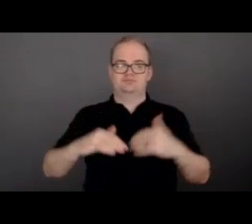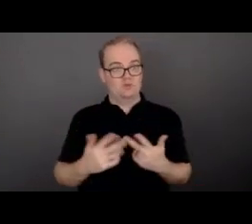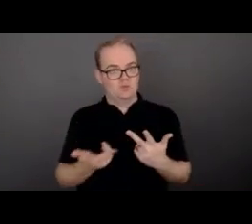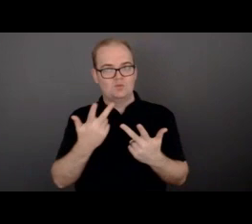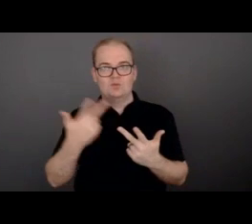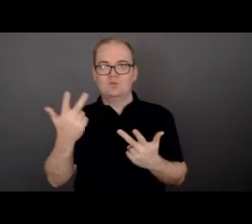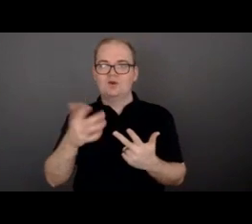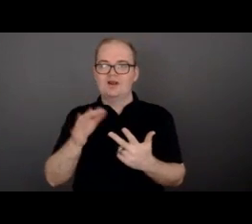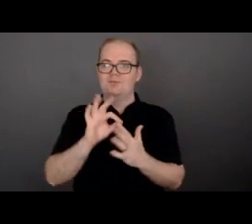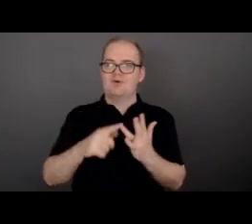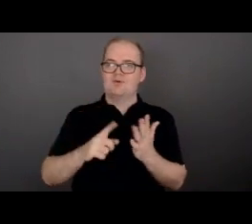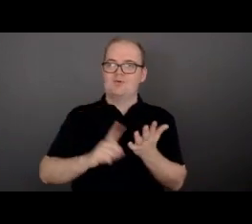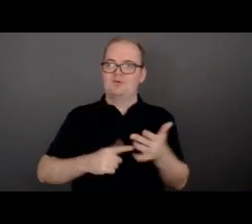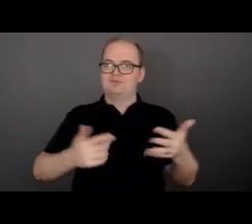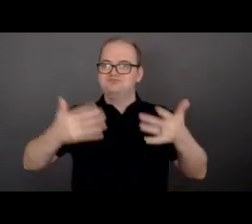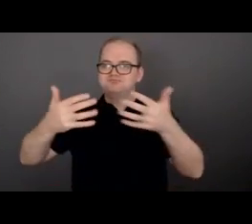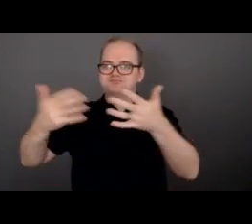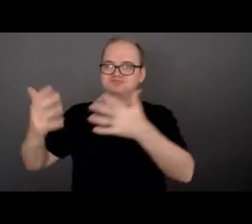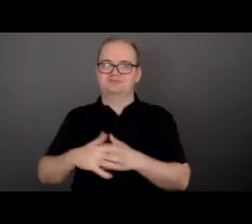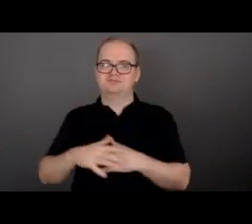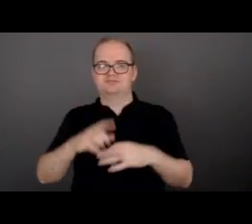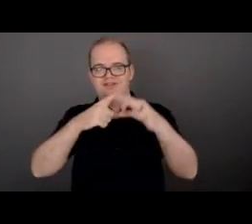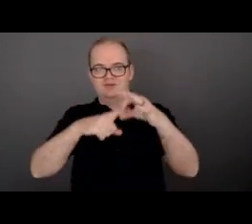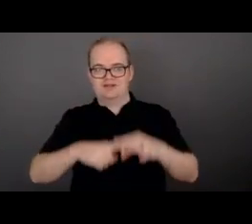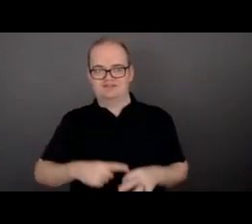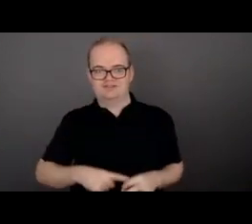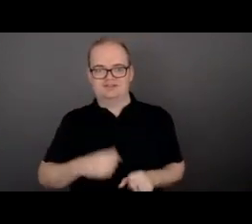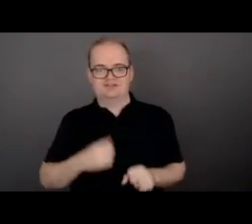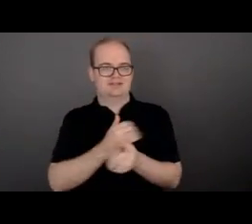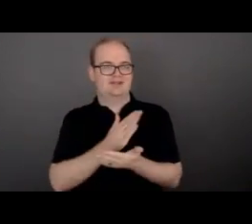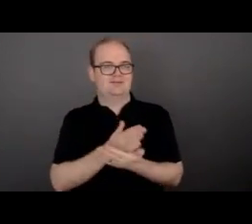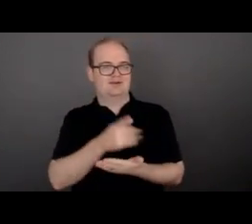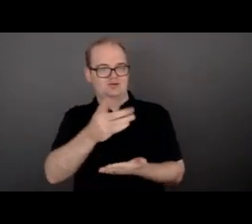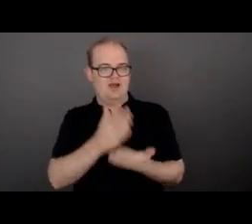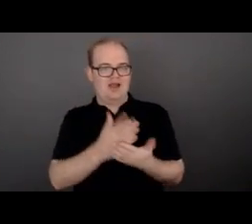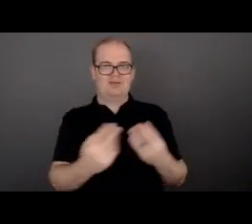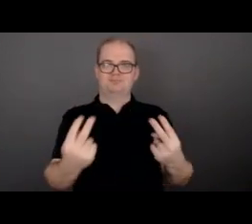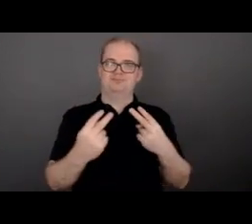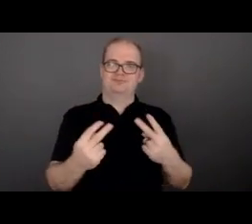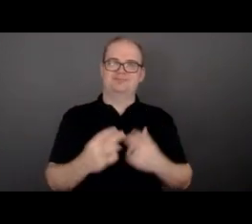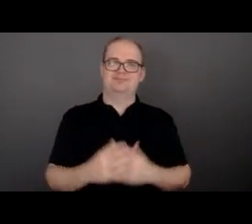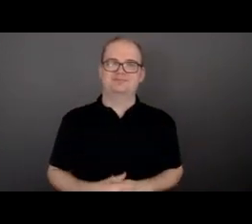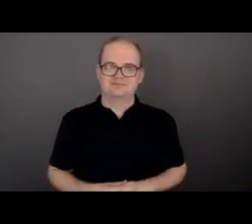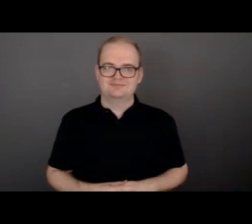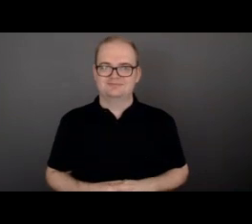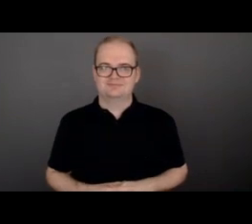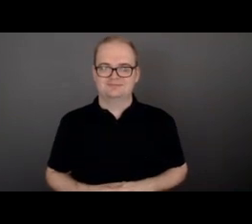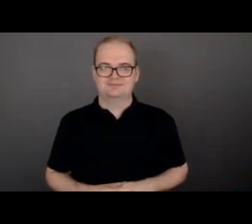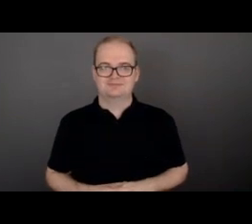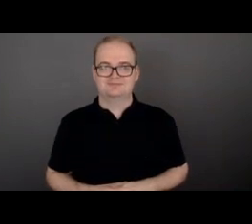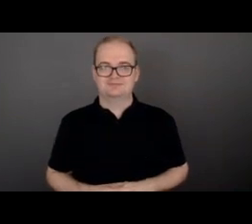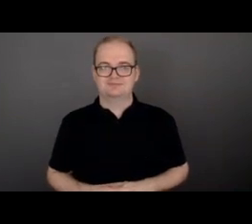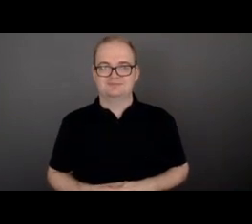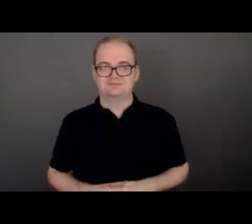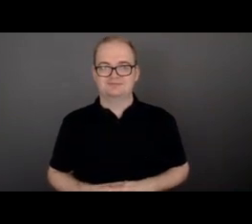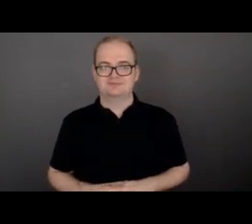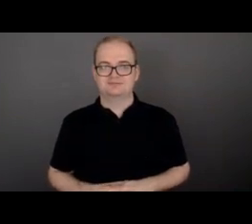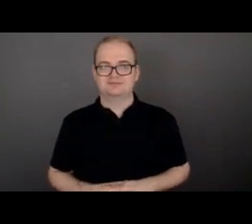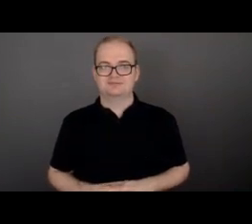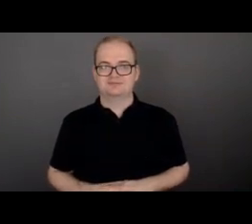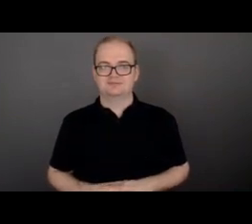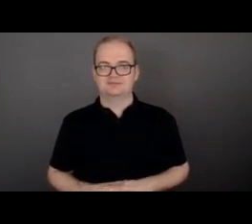This is to check you have been paying attention and you have heard what I'm talking about.